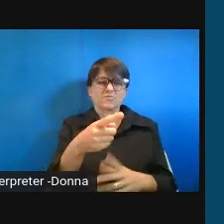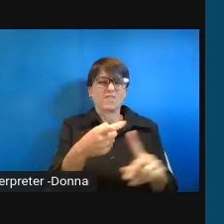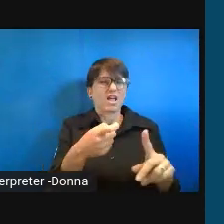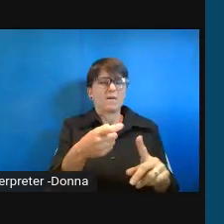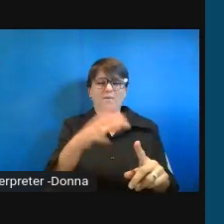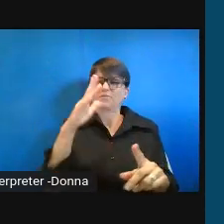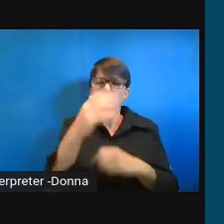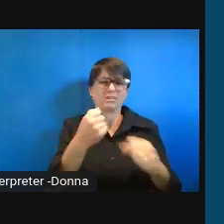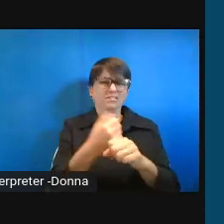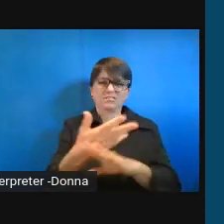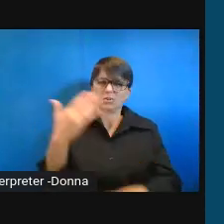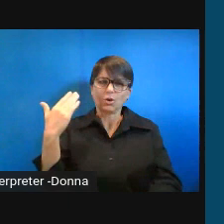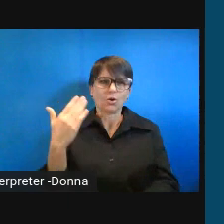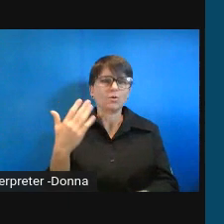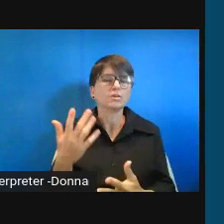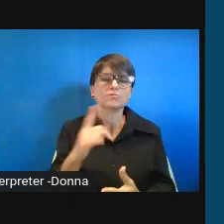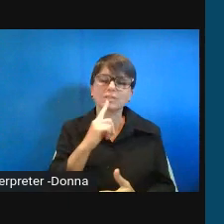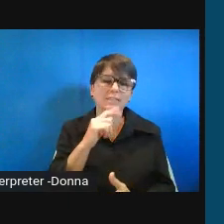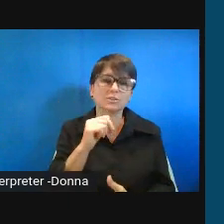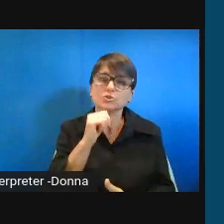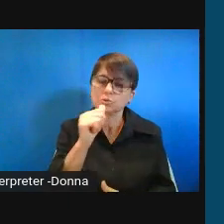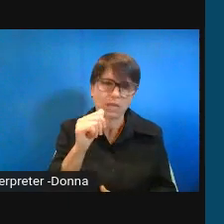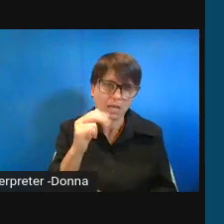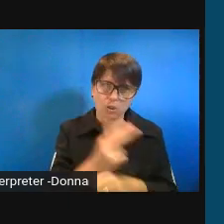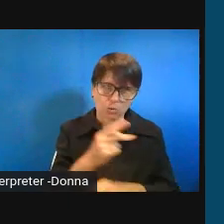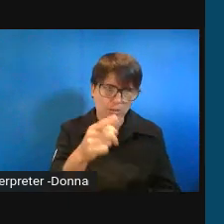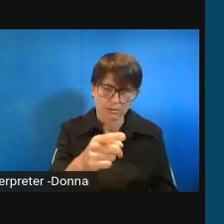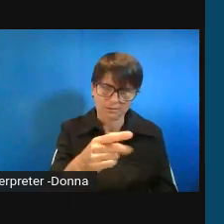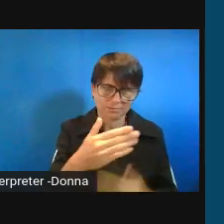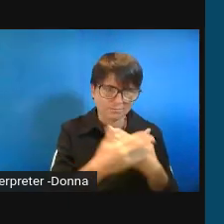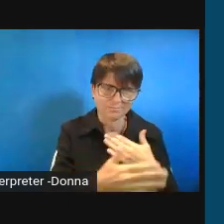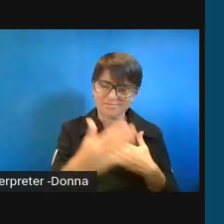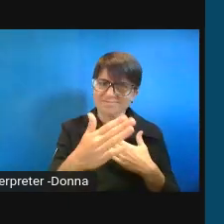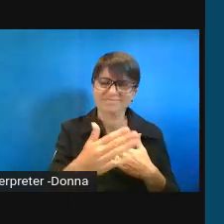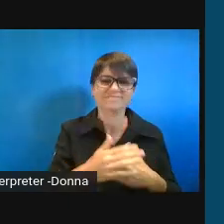of how not to use emojis. I perceive this visually to be red flags.